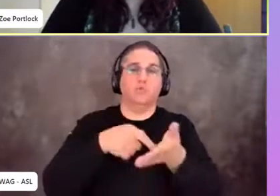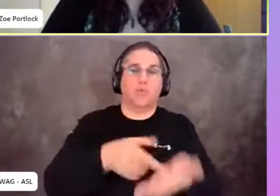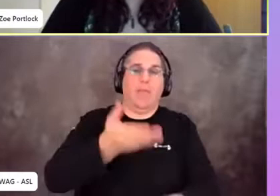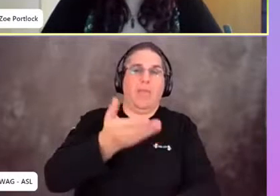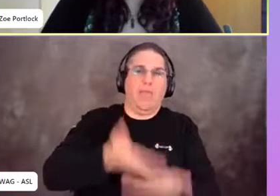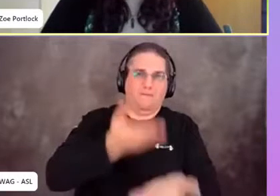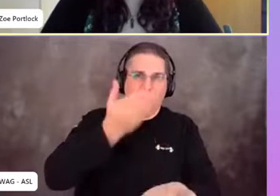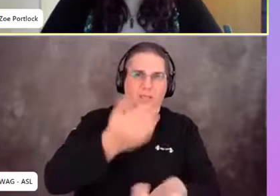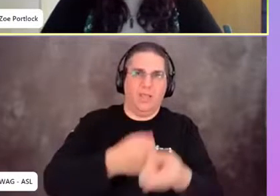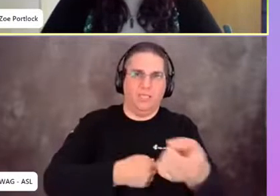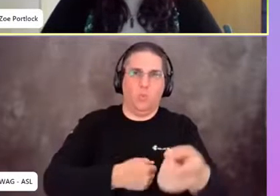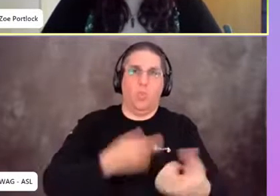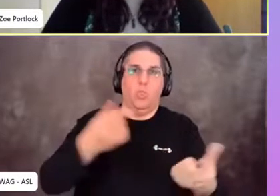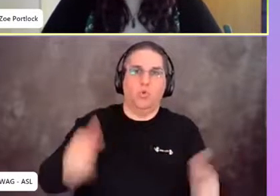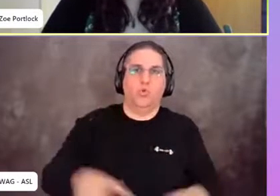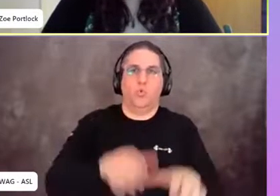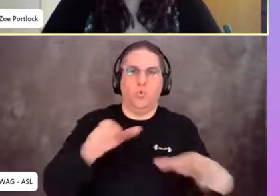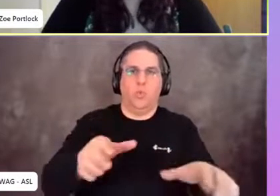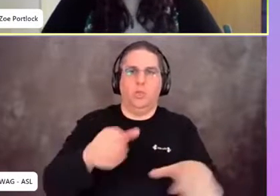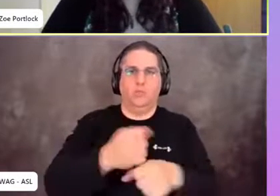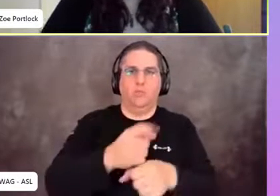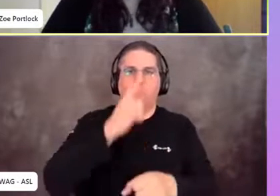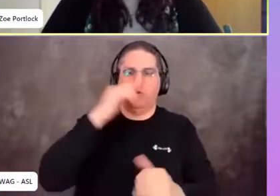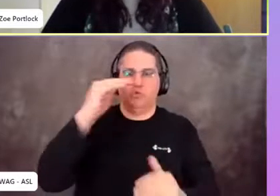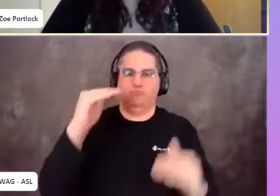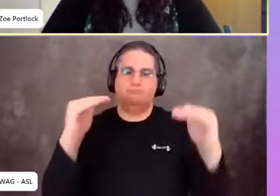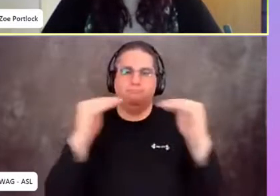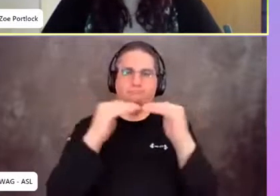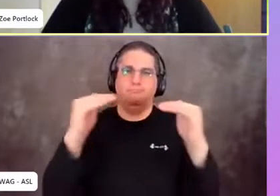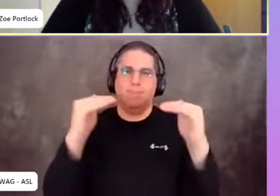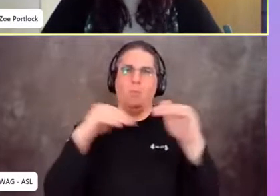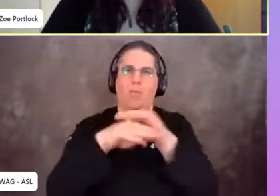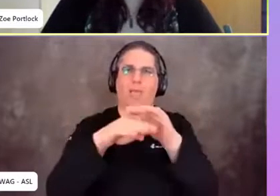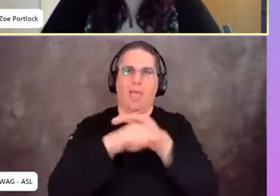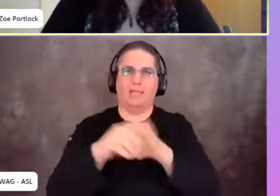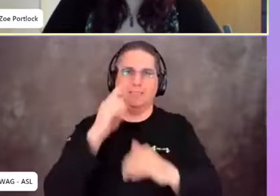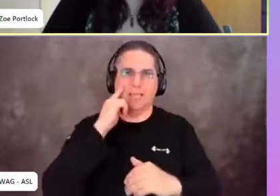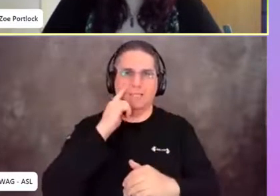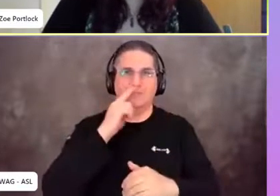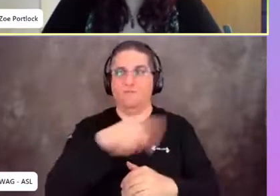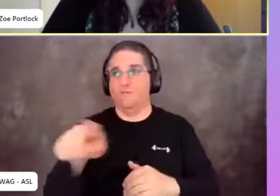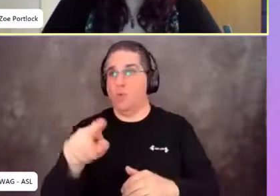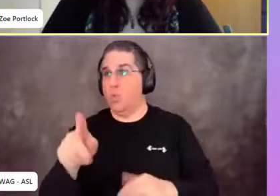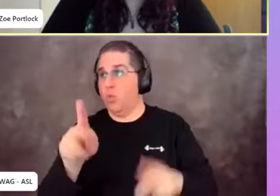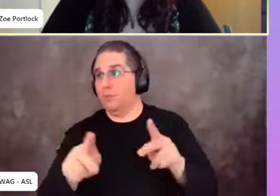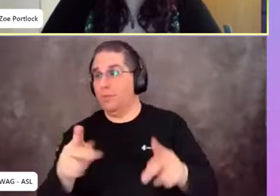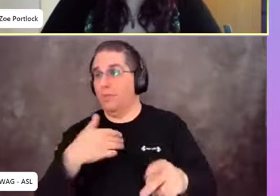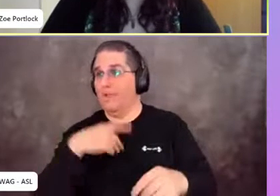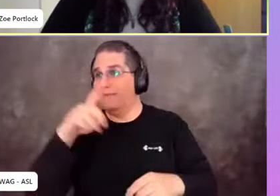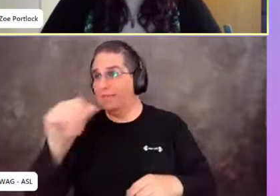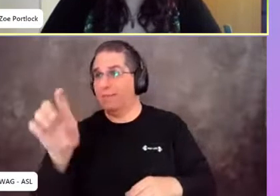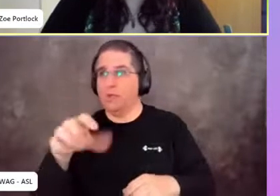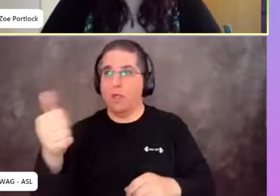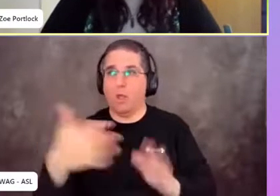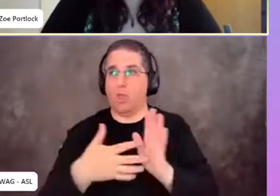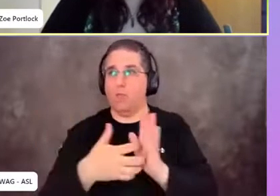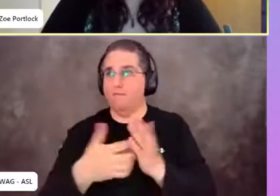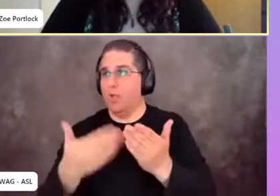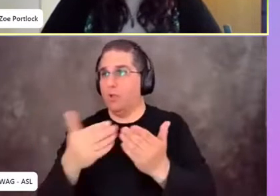conduct authority, announced some legislation that required firms to evidence their efforts to ensure equal